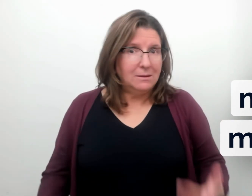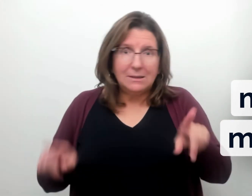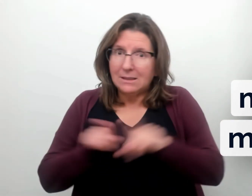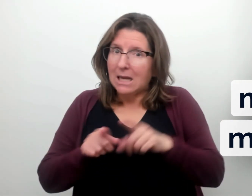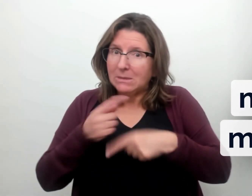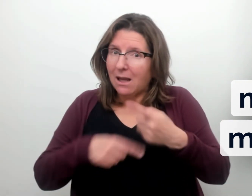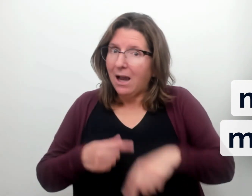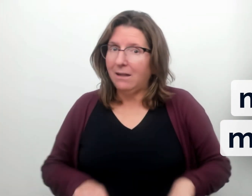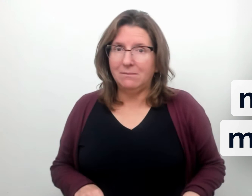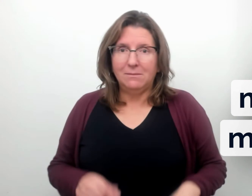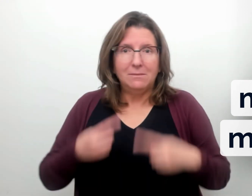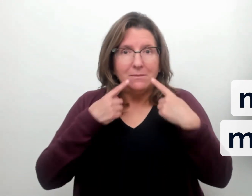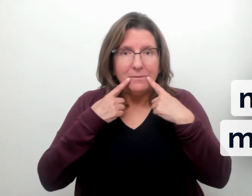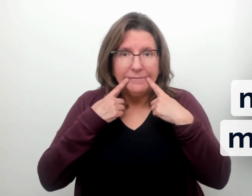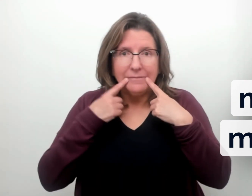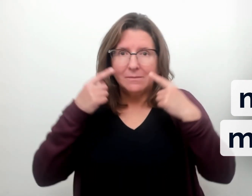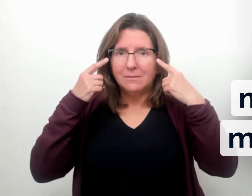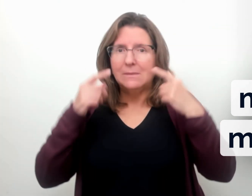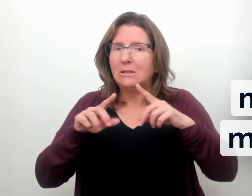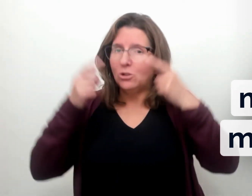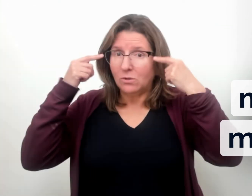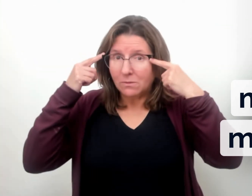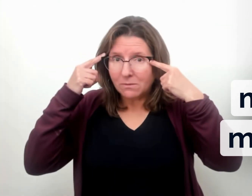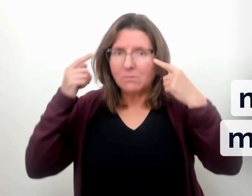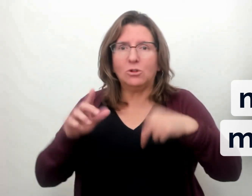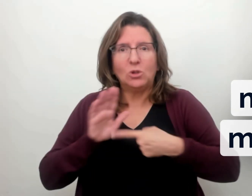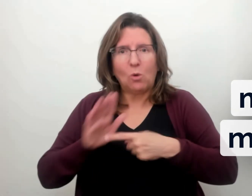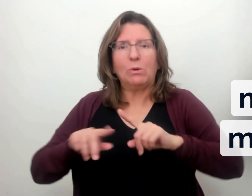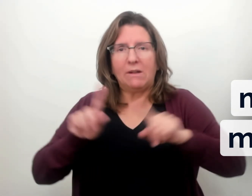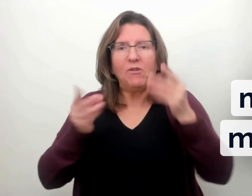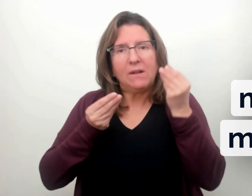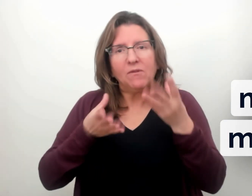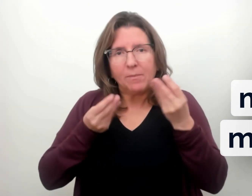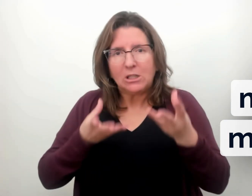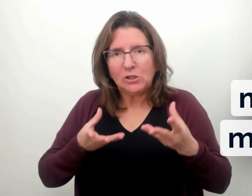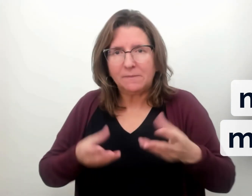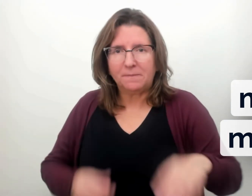Same sign, but different facial grammar.